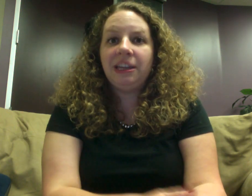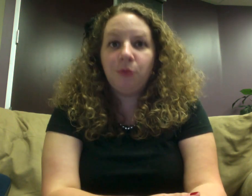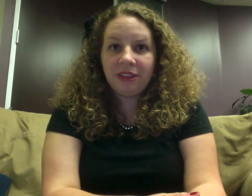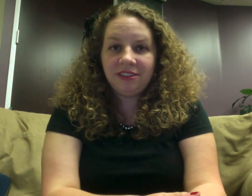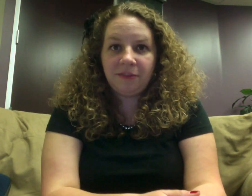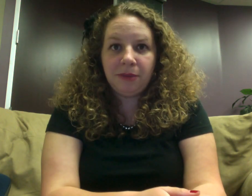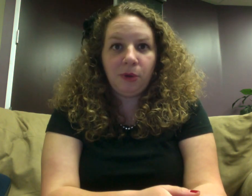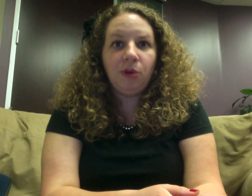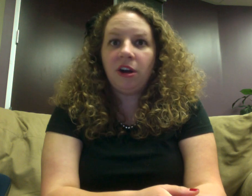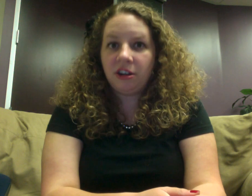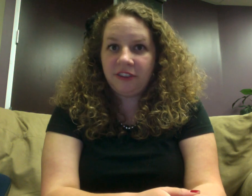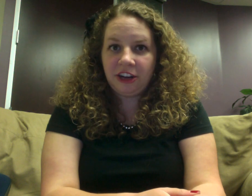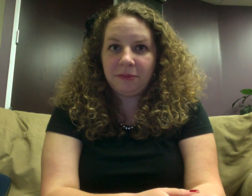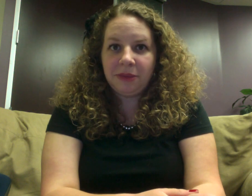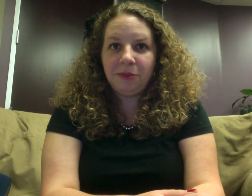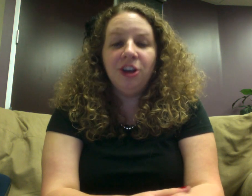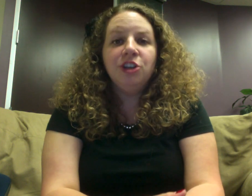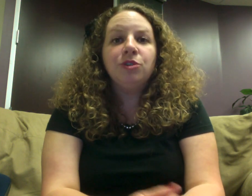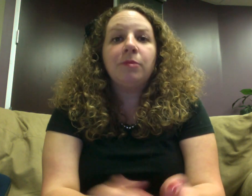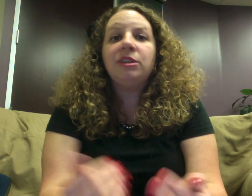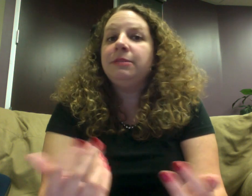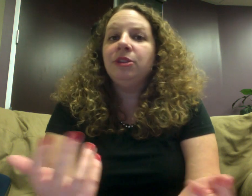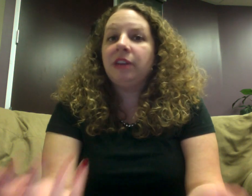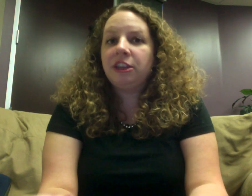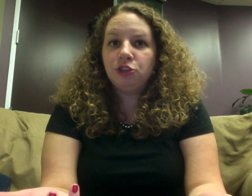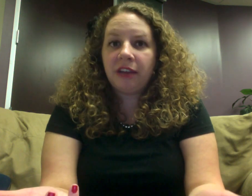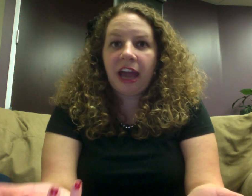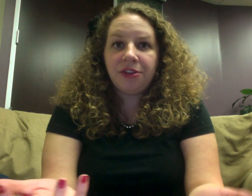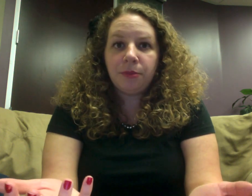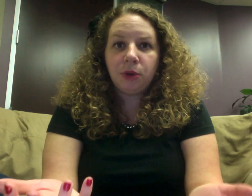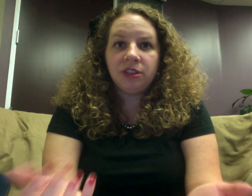with Deaf people or hard-of-hearing people. So I'm going to be looking straight at the